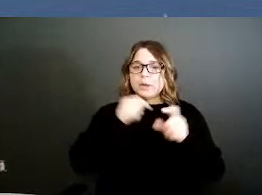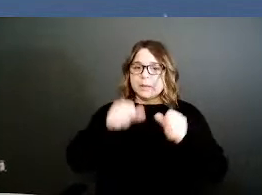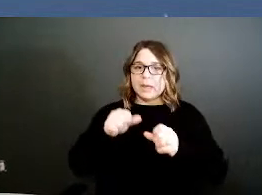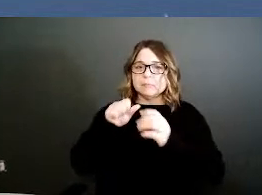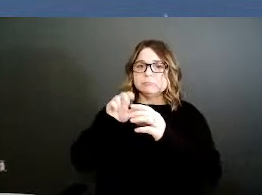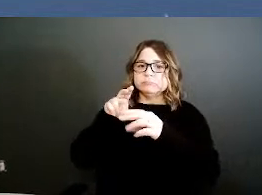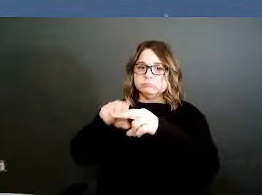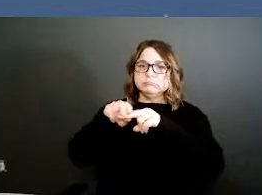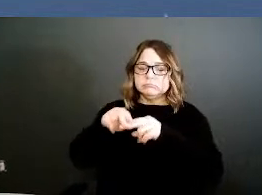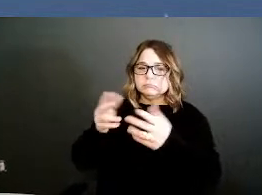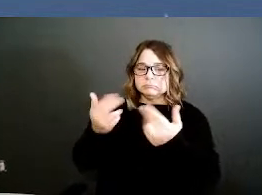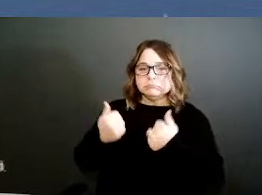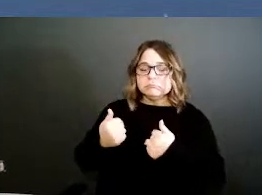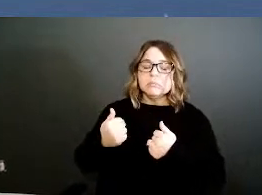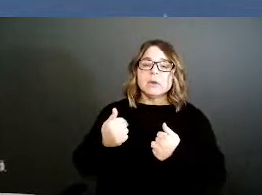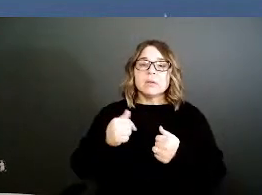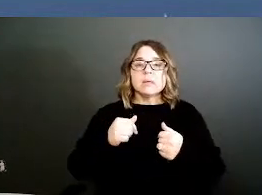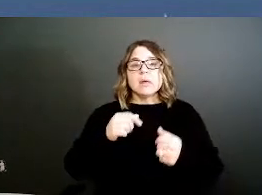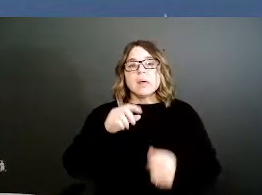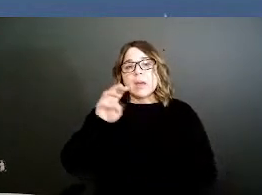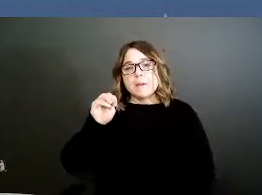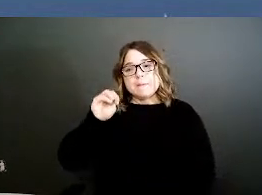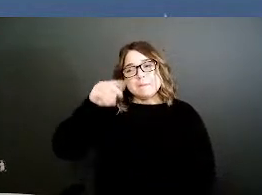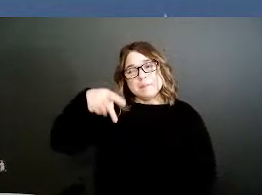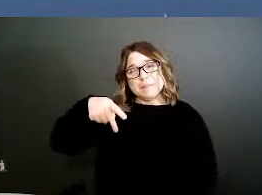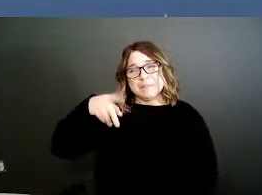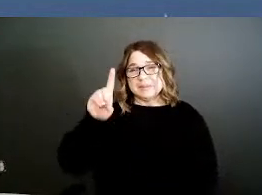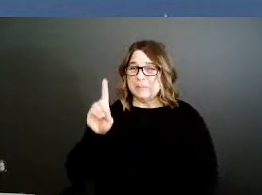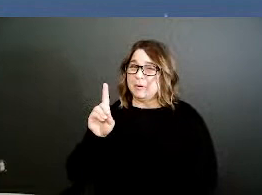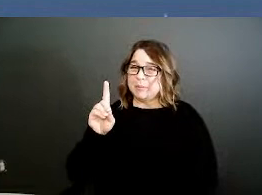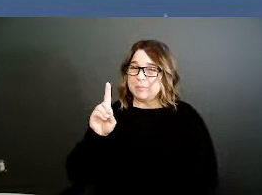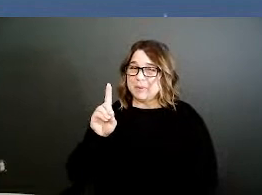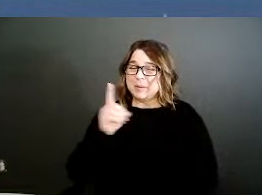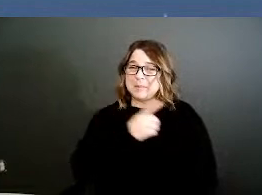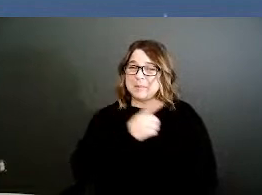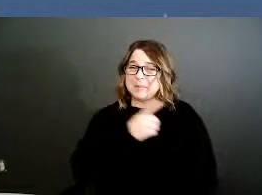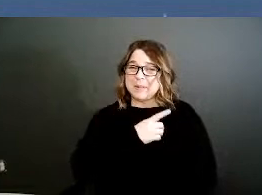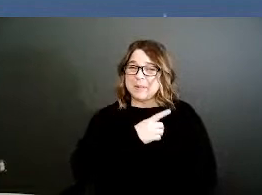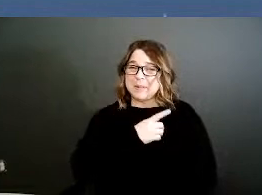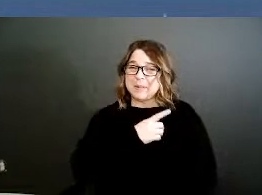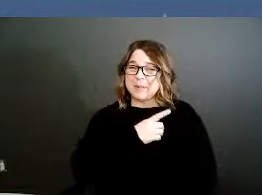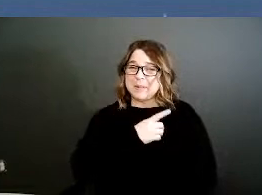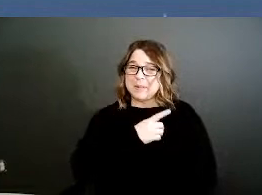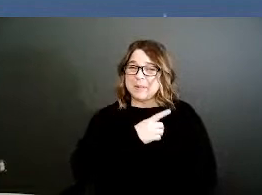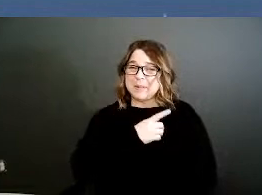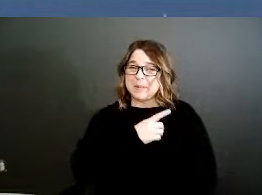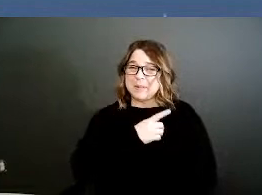AGAIN THE ACTIONS OF THE MINNEAPOLIS POLICE DEPARTMENT HAVE SHOWN ALL OF